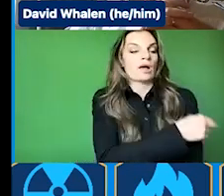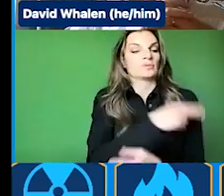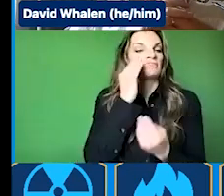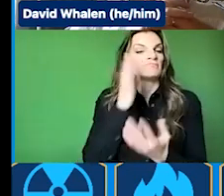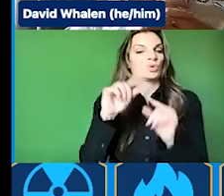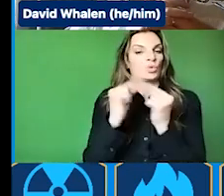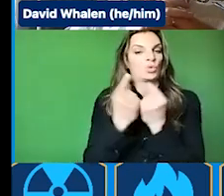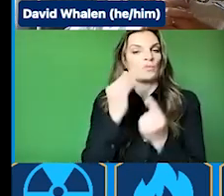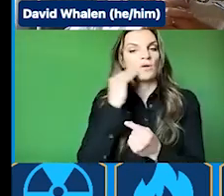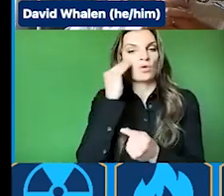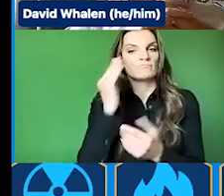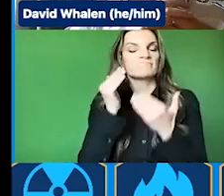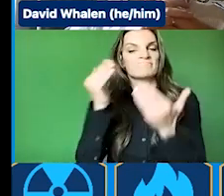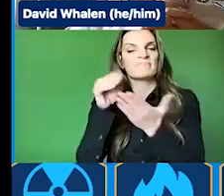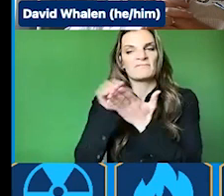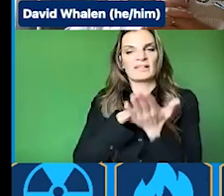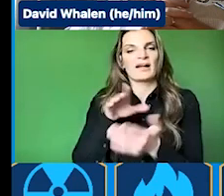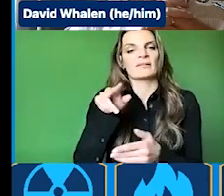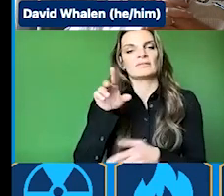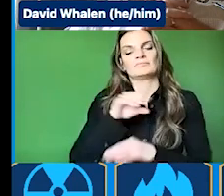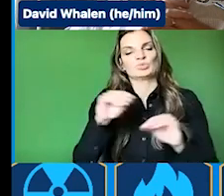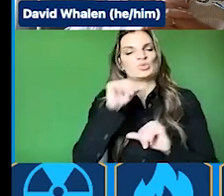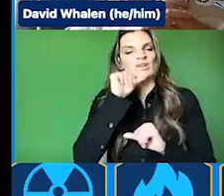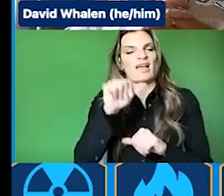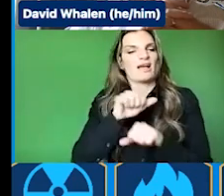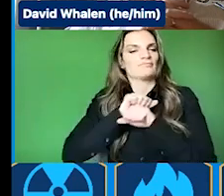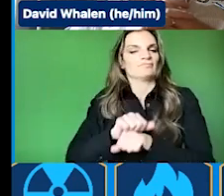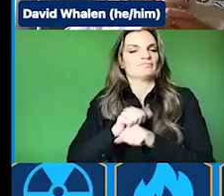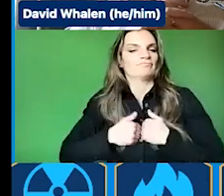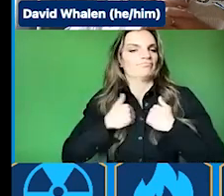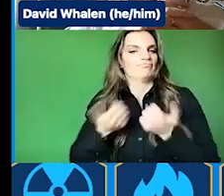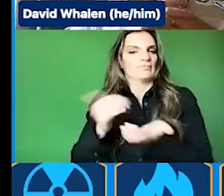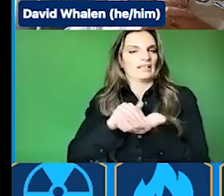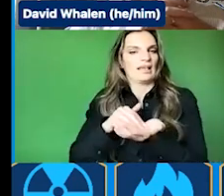group home to fill out DNRs for their residents in case any of